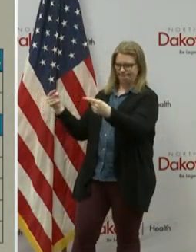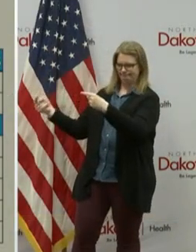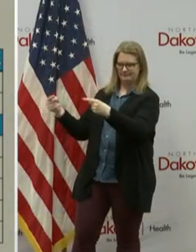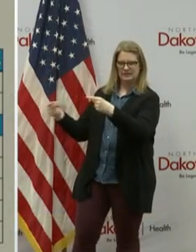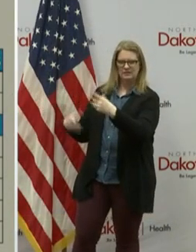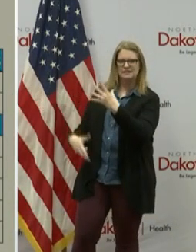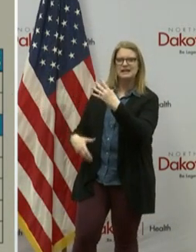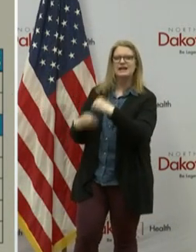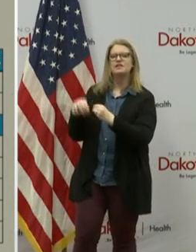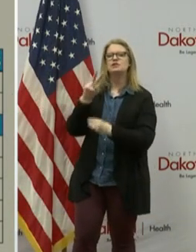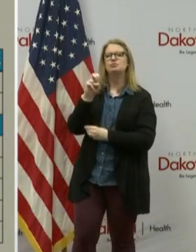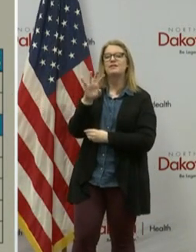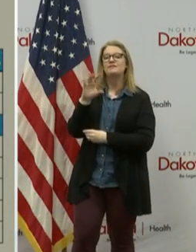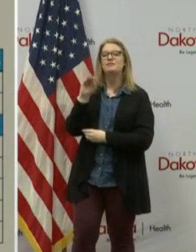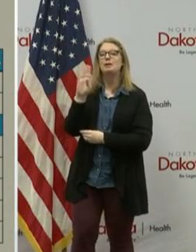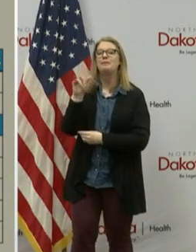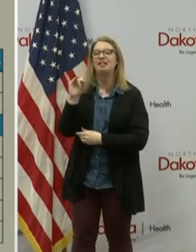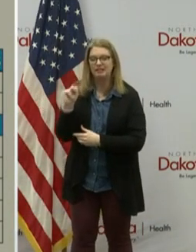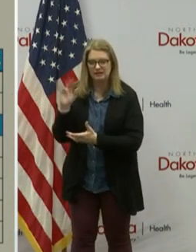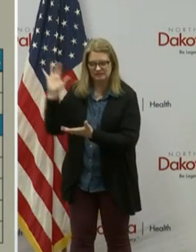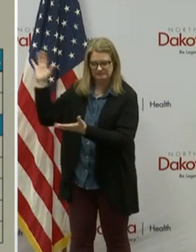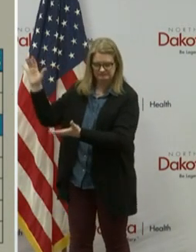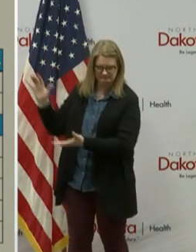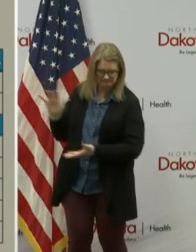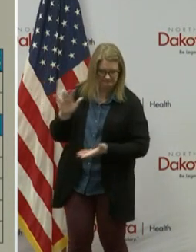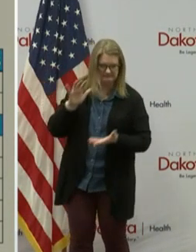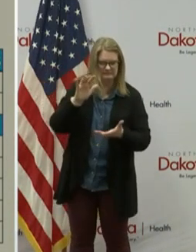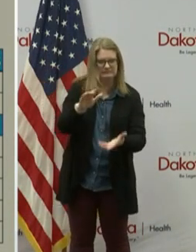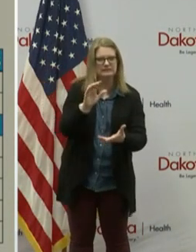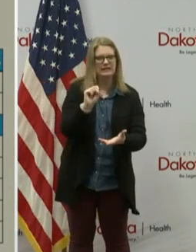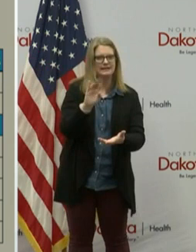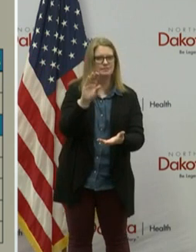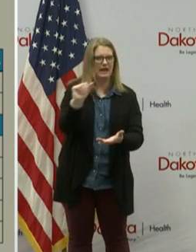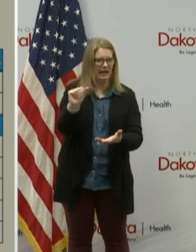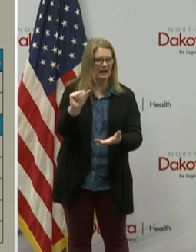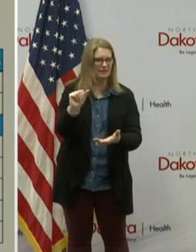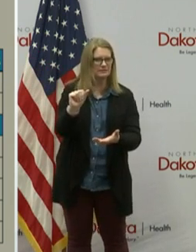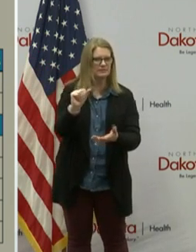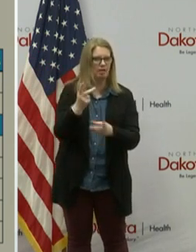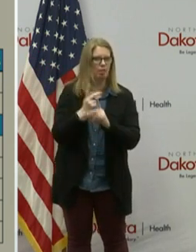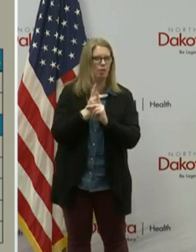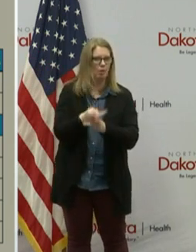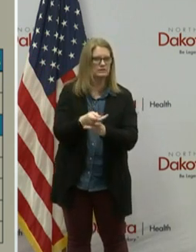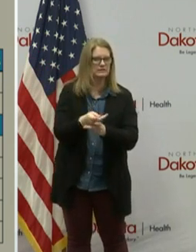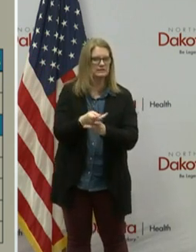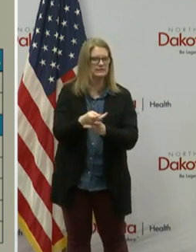DEBATED UNFORTUNATELY ALONG PARTISAN LINES BUT DOES CONCLUDE IF YOU WOULD A RELOAD